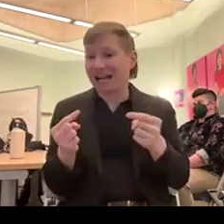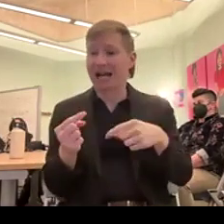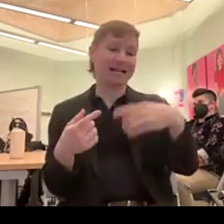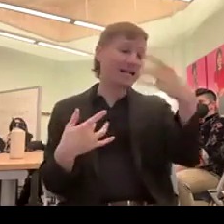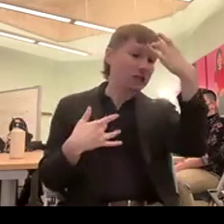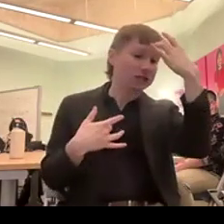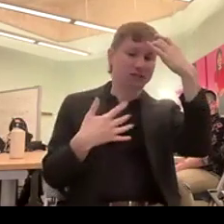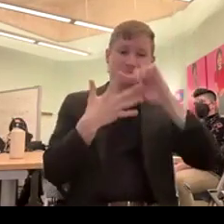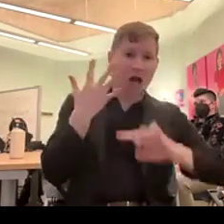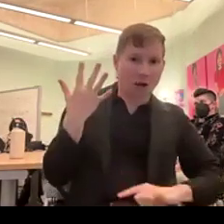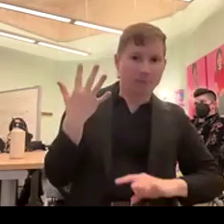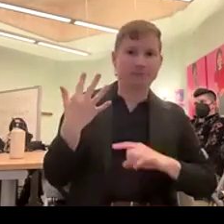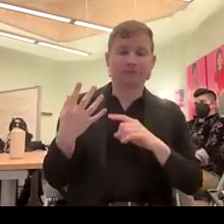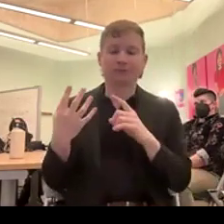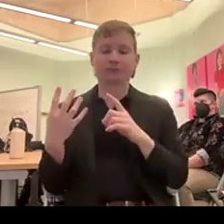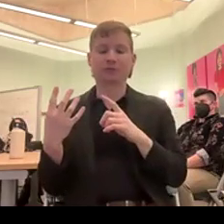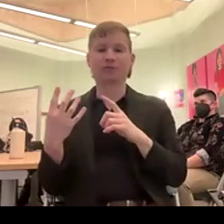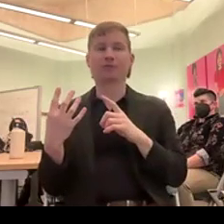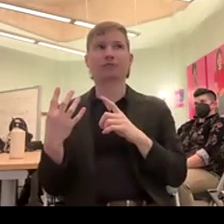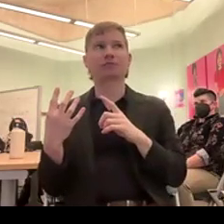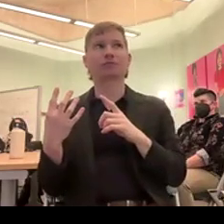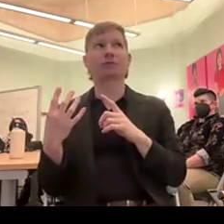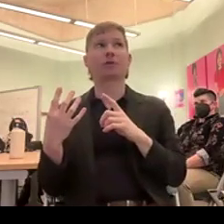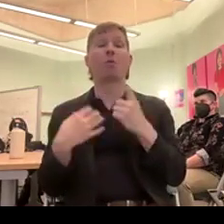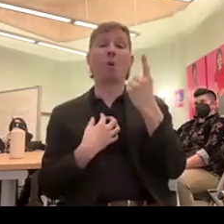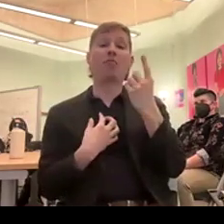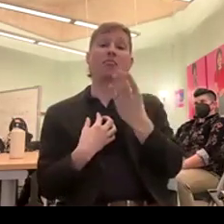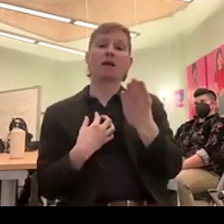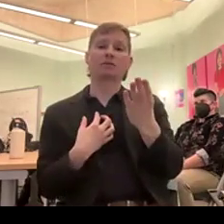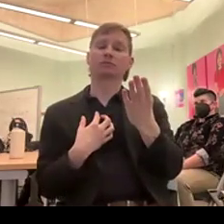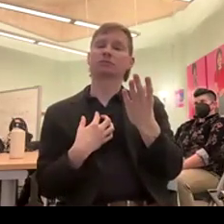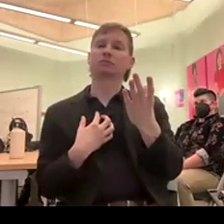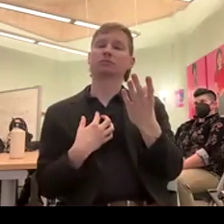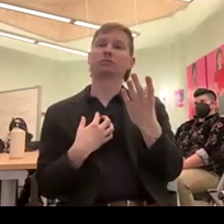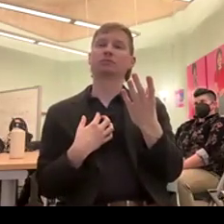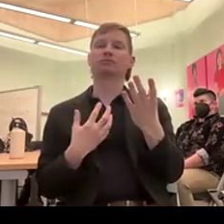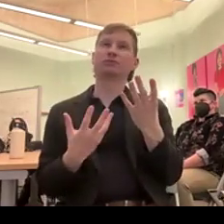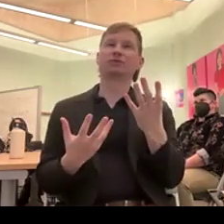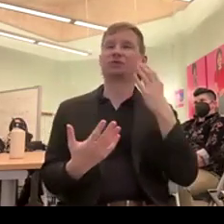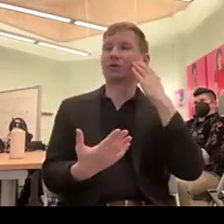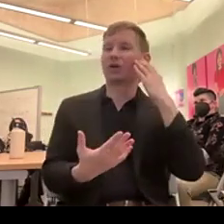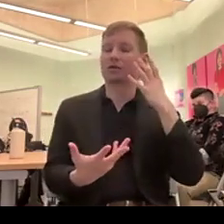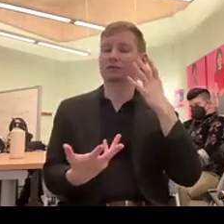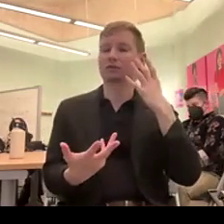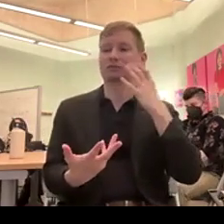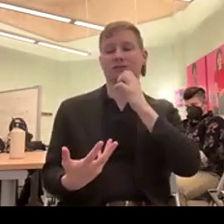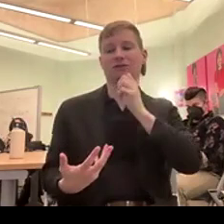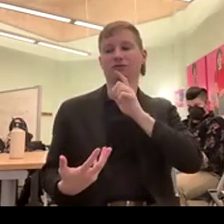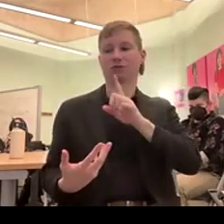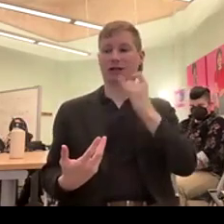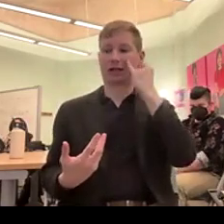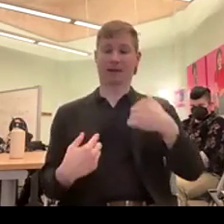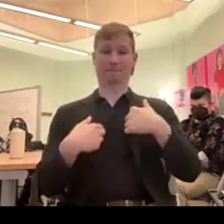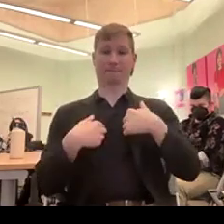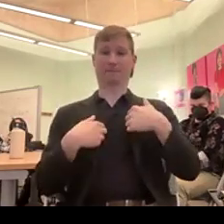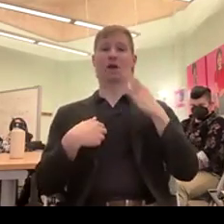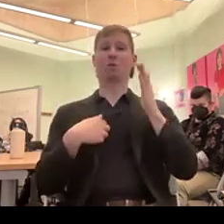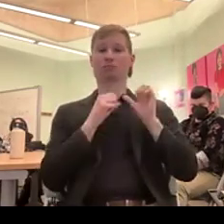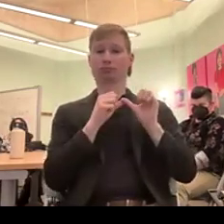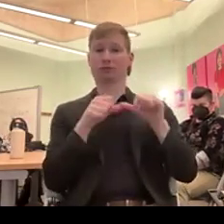experience chronic illness, pain, etc. And I think one thing to help and, you know, I don't know if